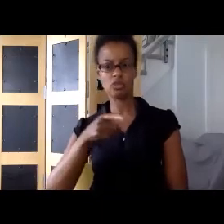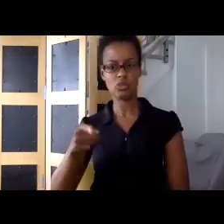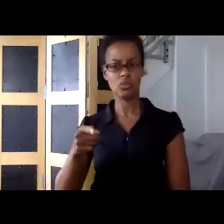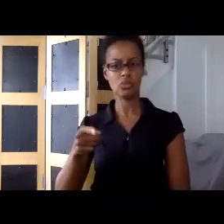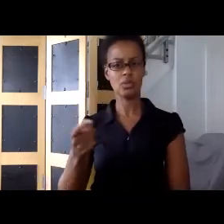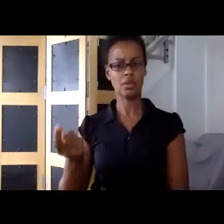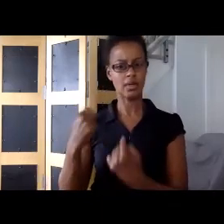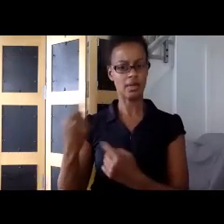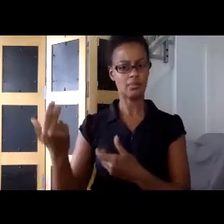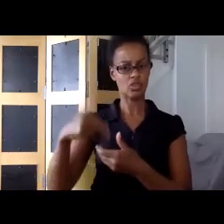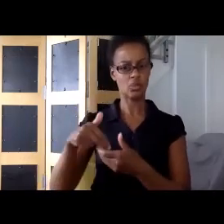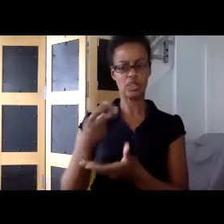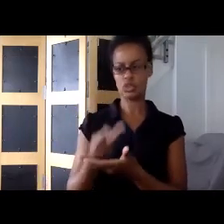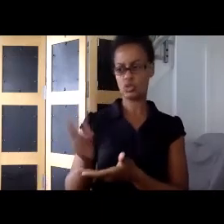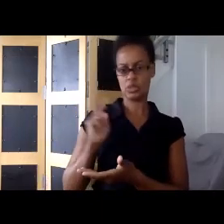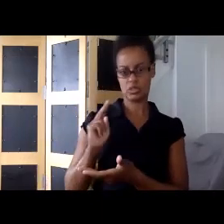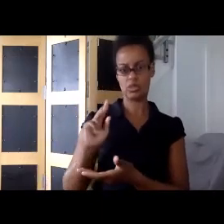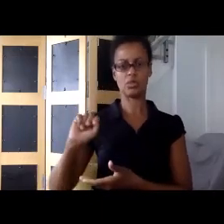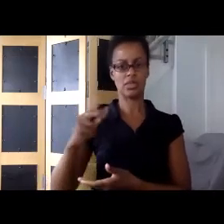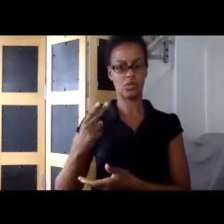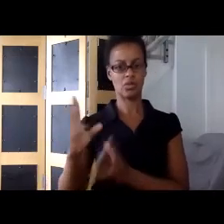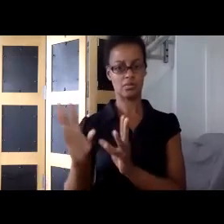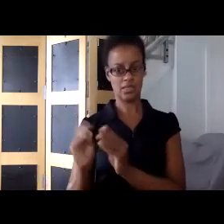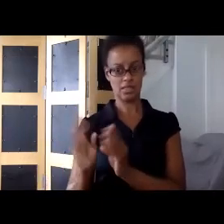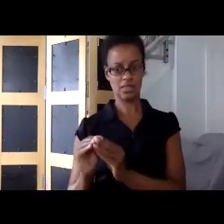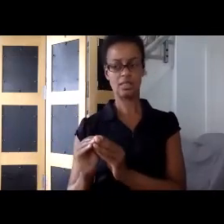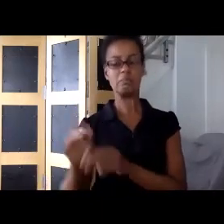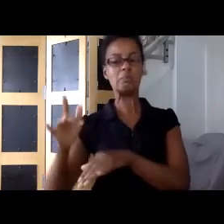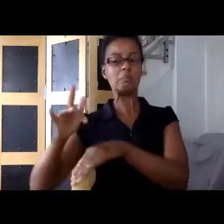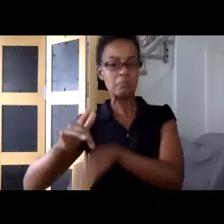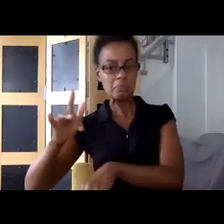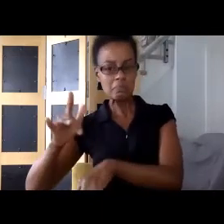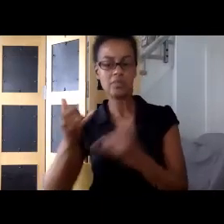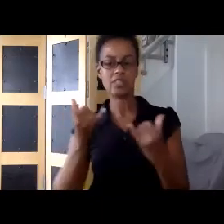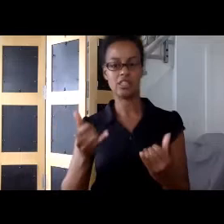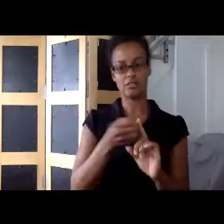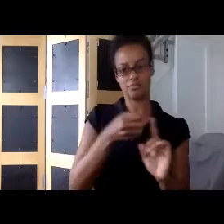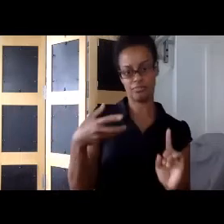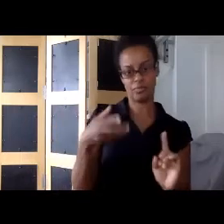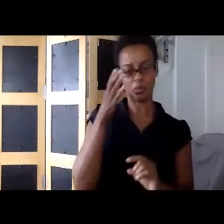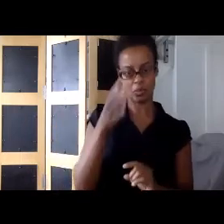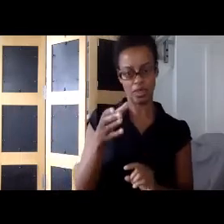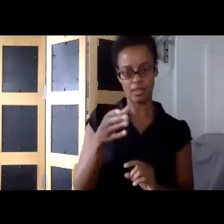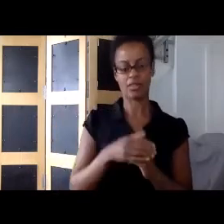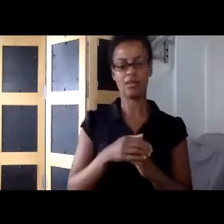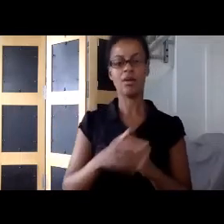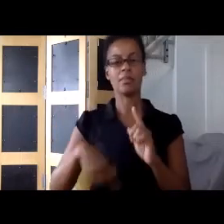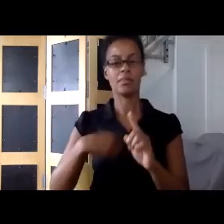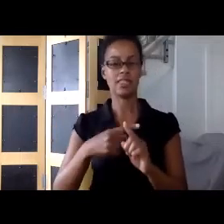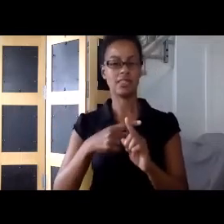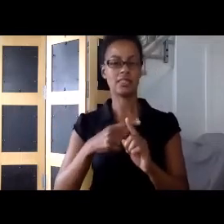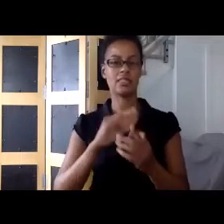community care. The Black Caucus is a group out of the CommunityWise